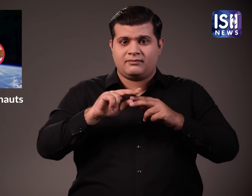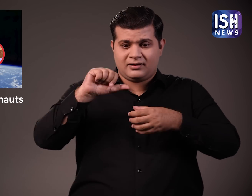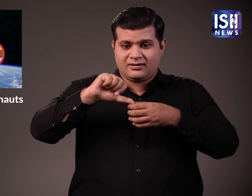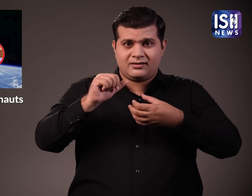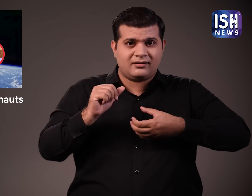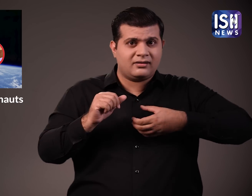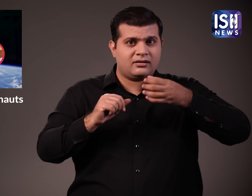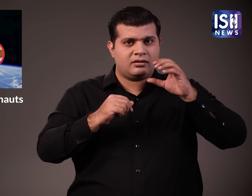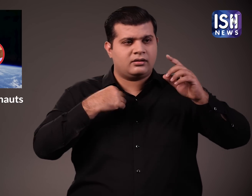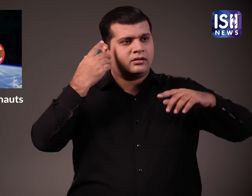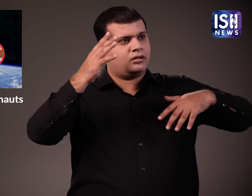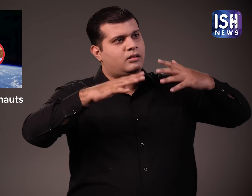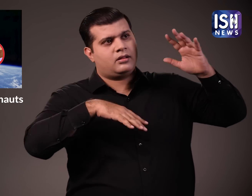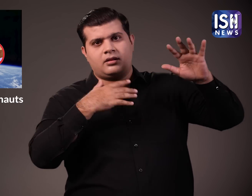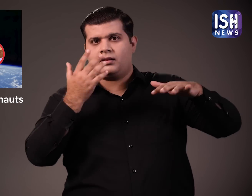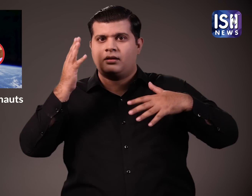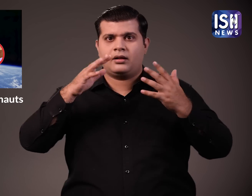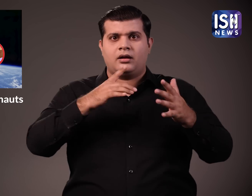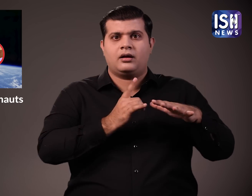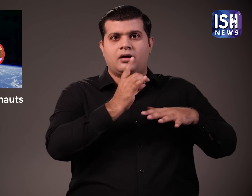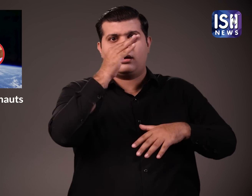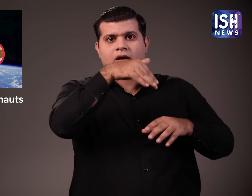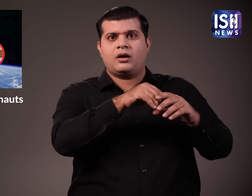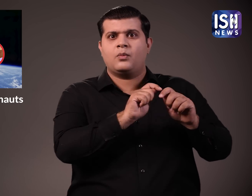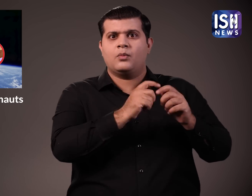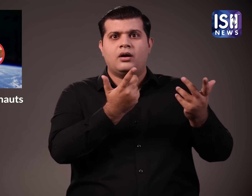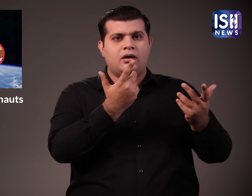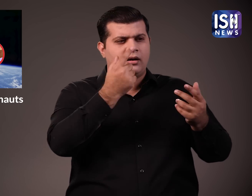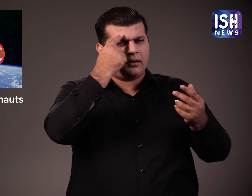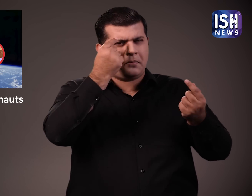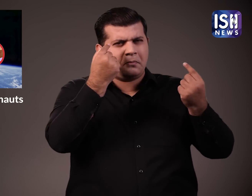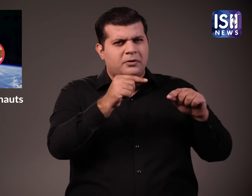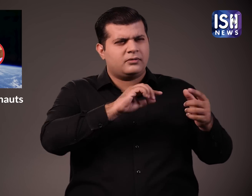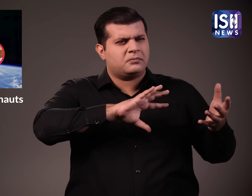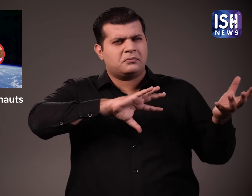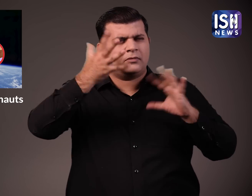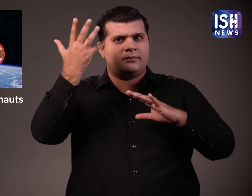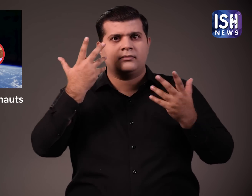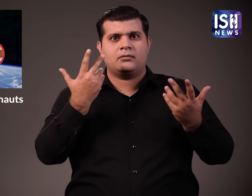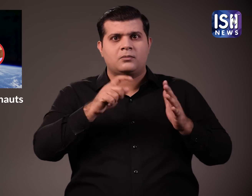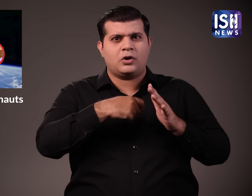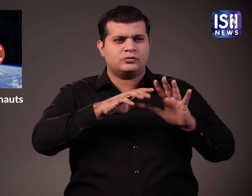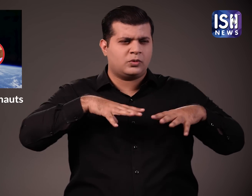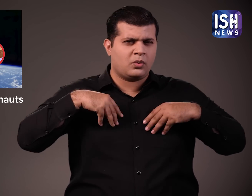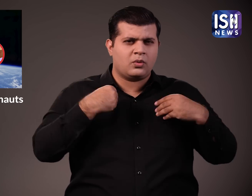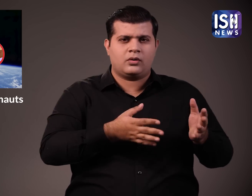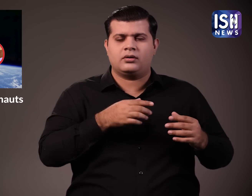If you are intoxicated in space, a small mistake can cause a major problem.